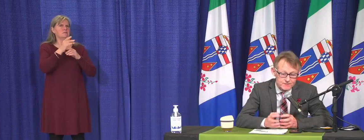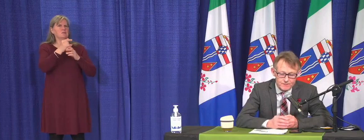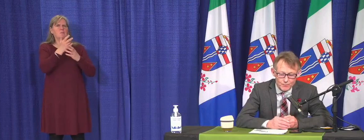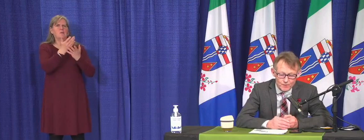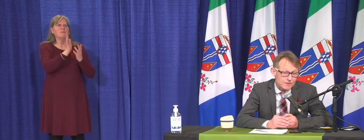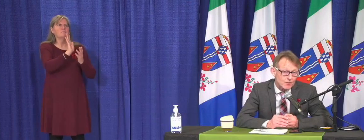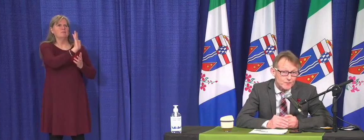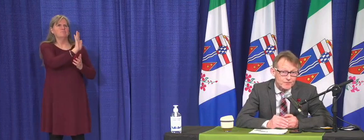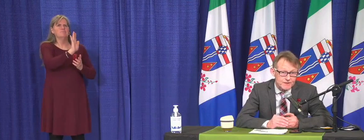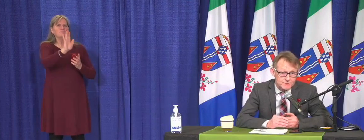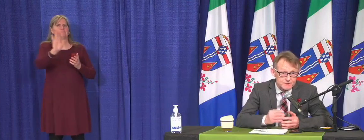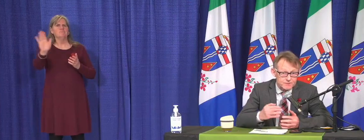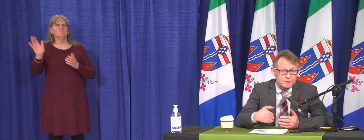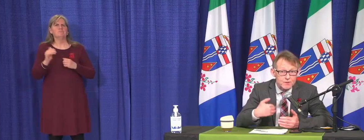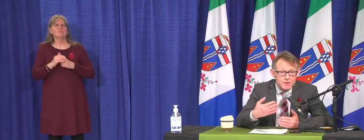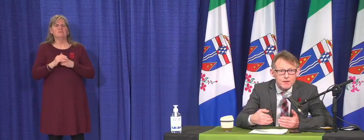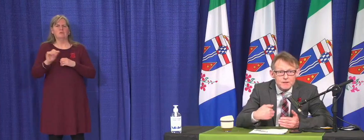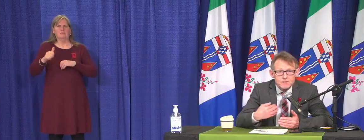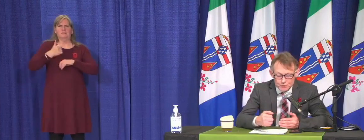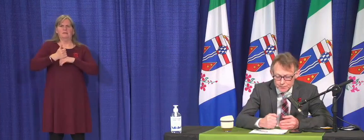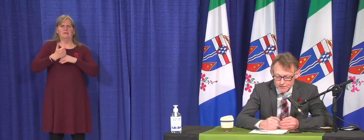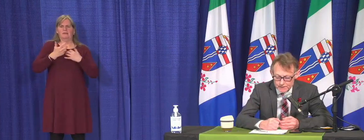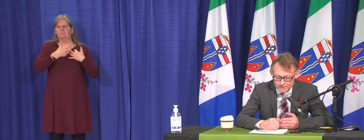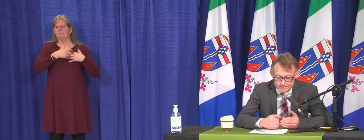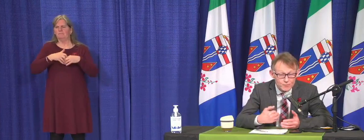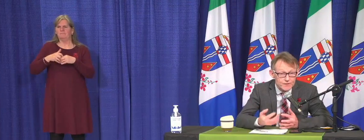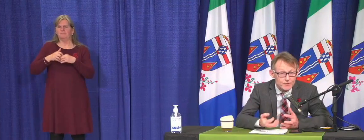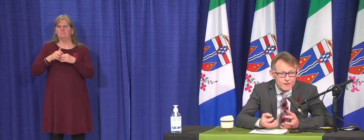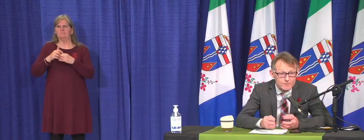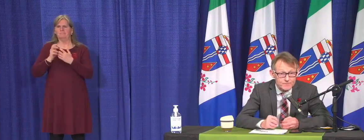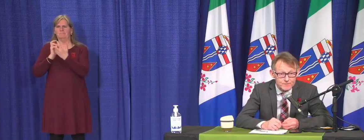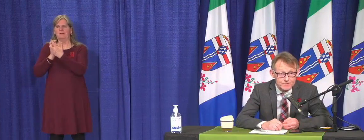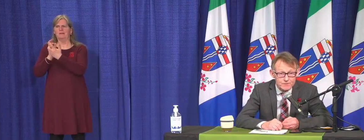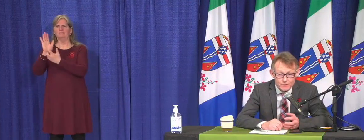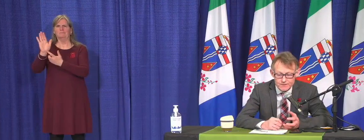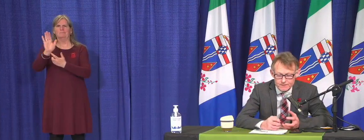arrangements. We need to declare one way or